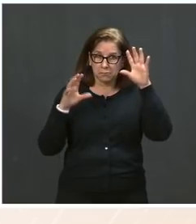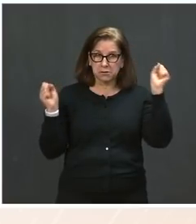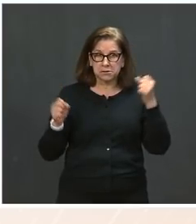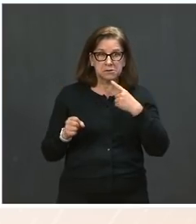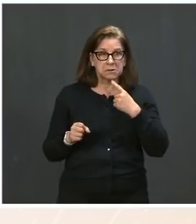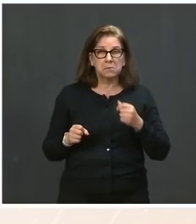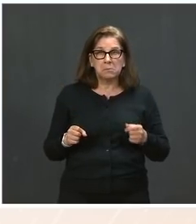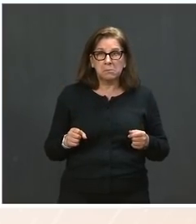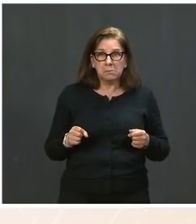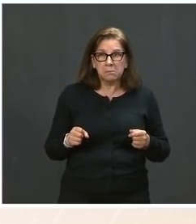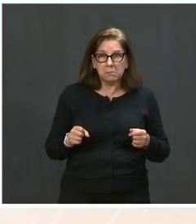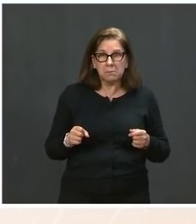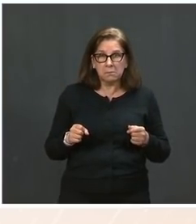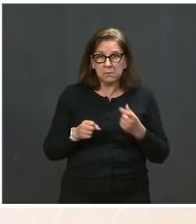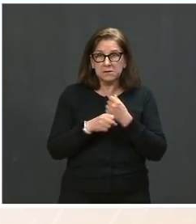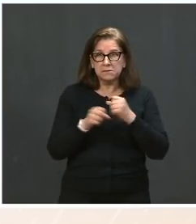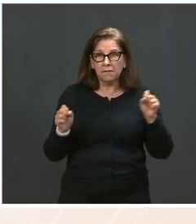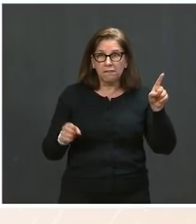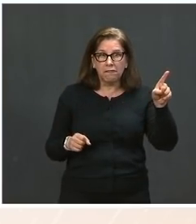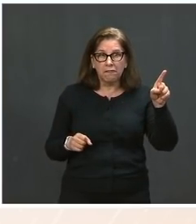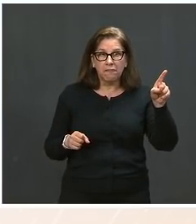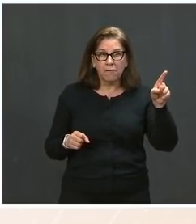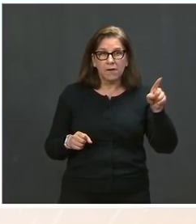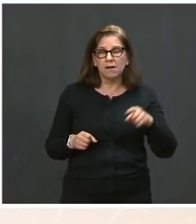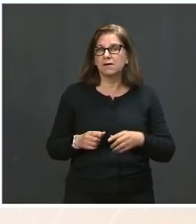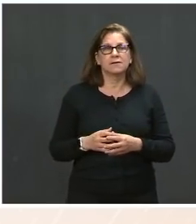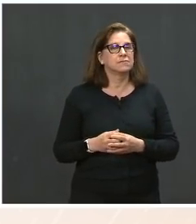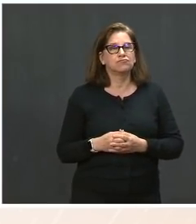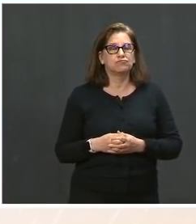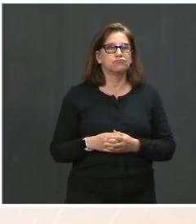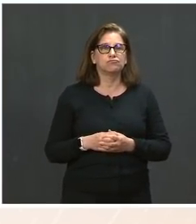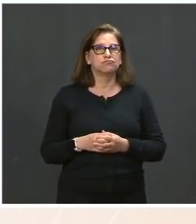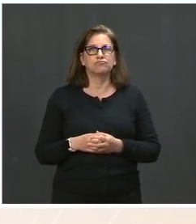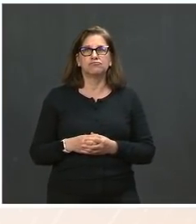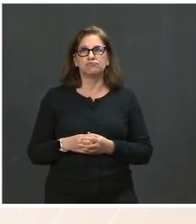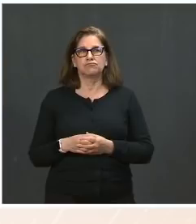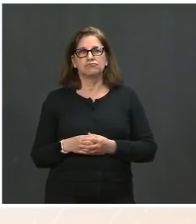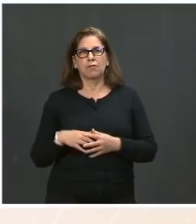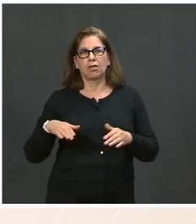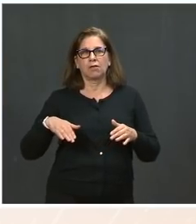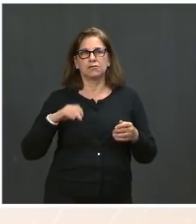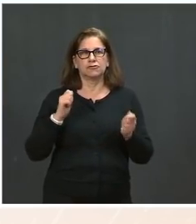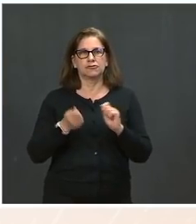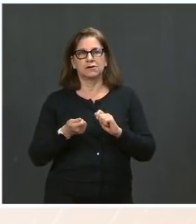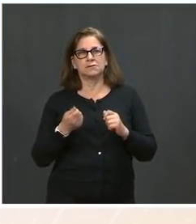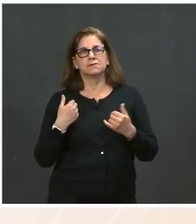Ms. Psaki: Our position hasn't changed. Obviously, we work in close coordination with the U.S. Olympic Committee on assessing --